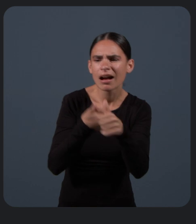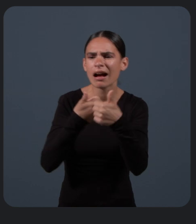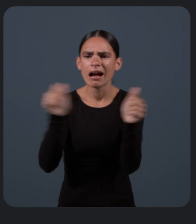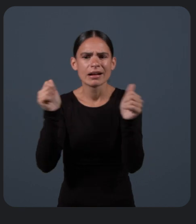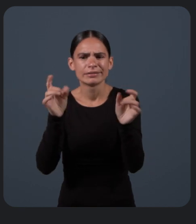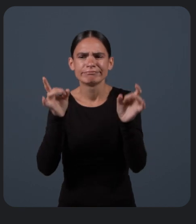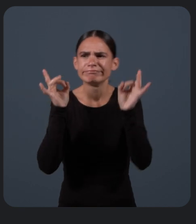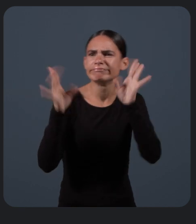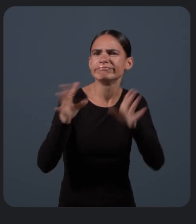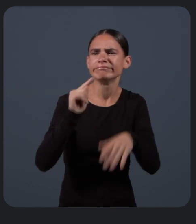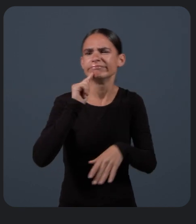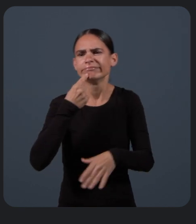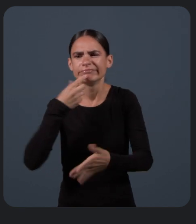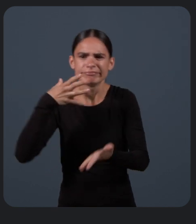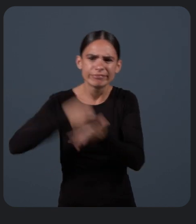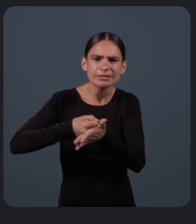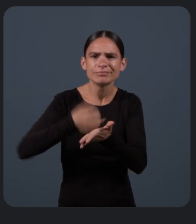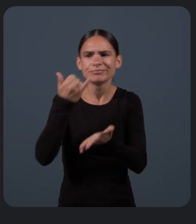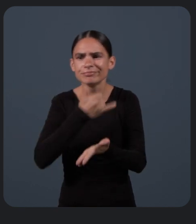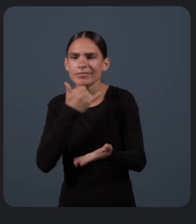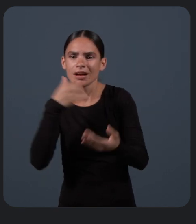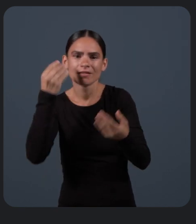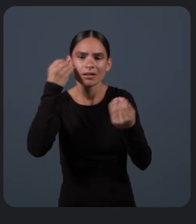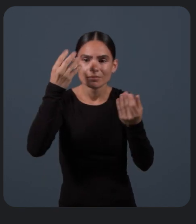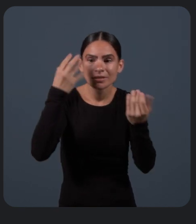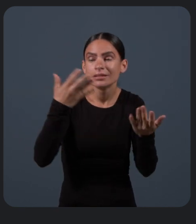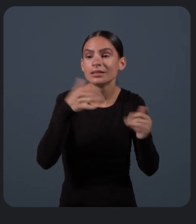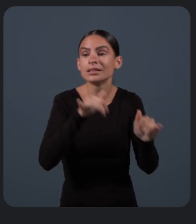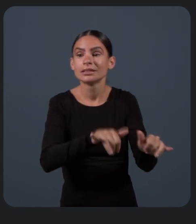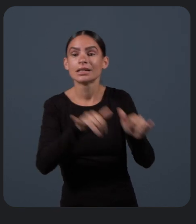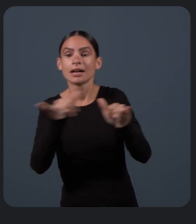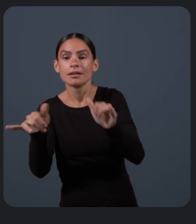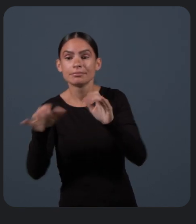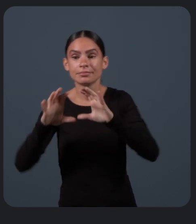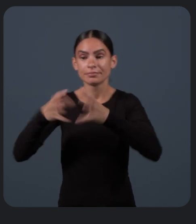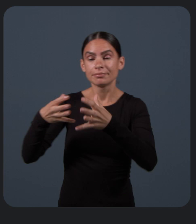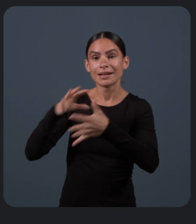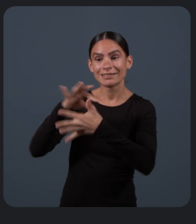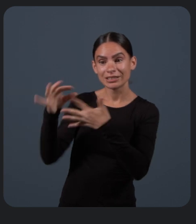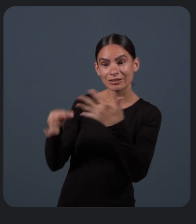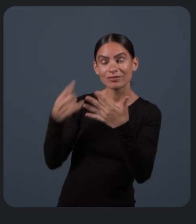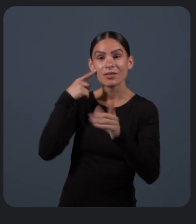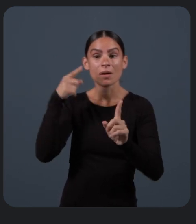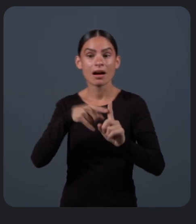with the same set of features that are available for iOS and Android. And that enables you to quickly resolve critical issues